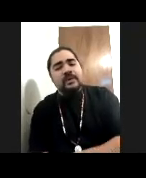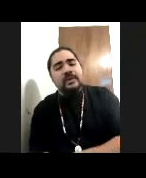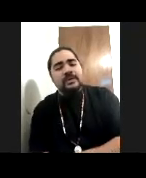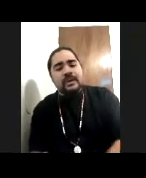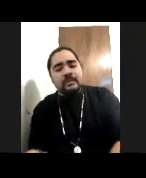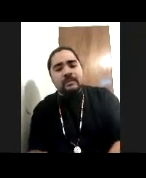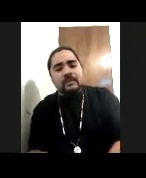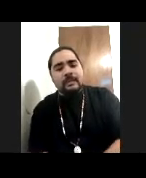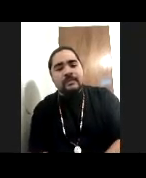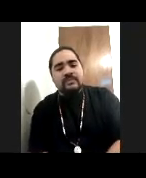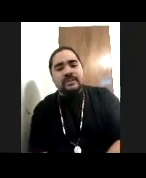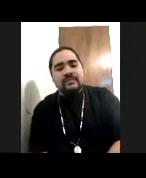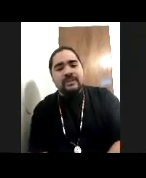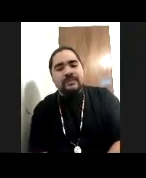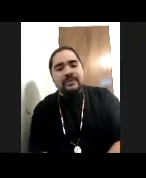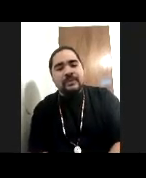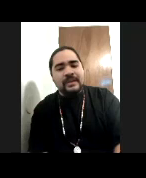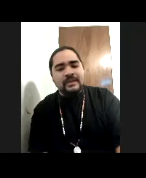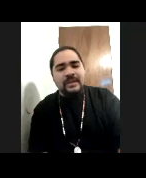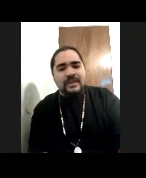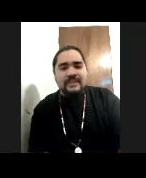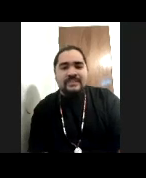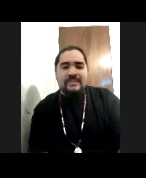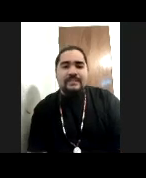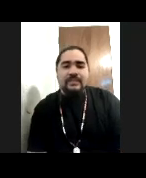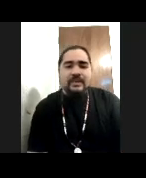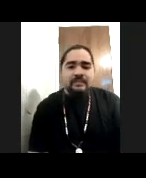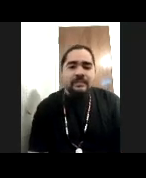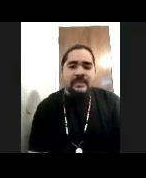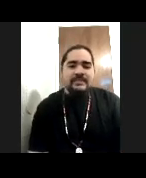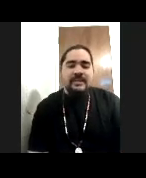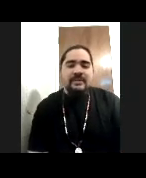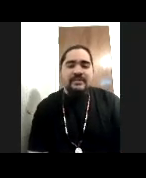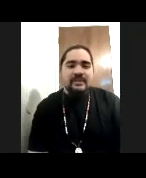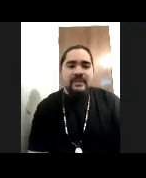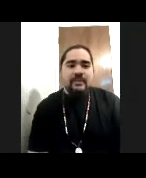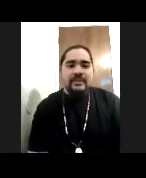on it, more opportunities for them to go up in and say something. Because I noticed that like once